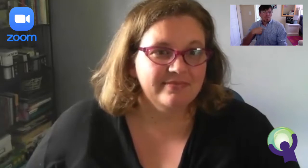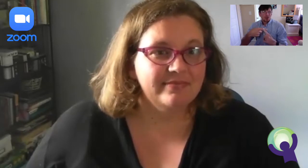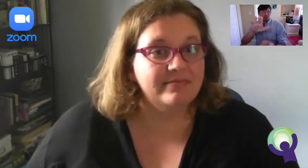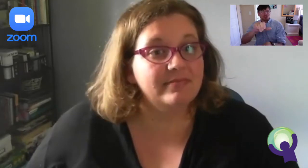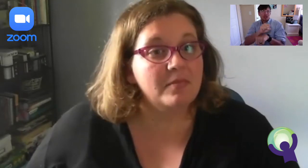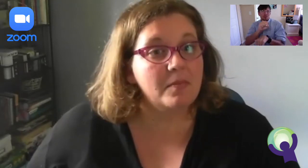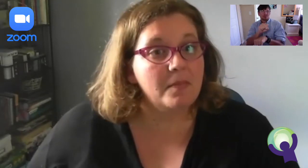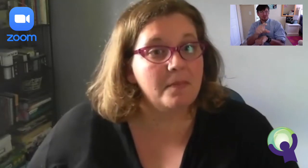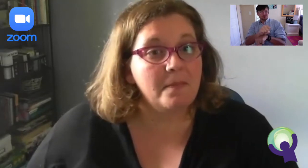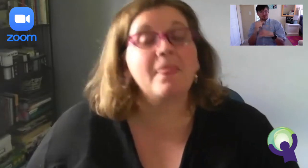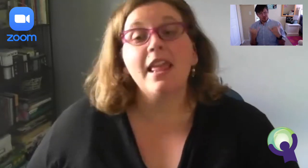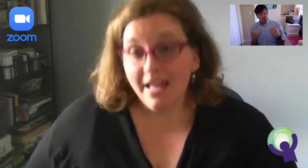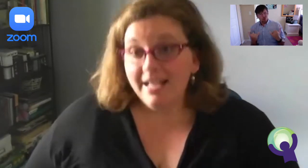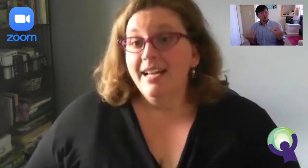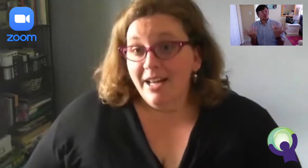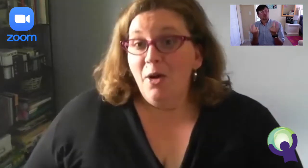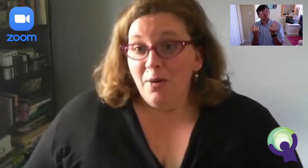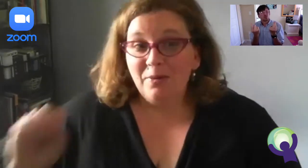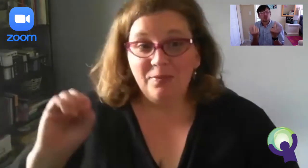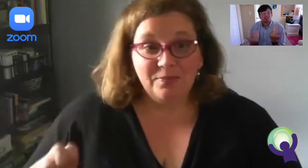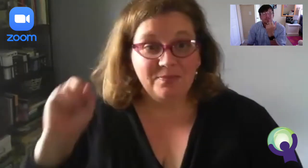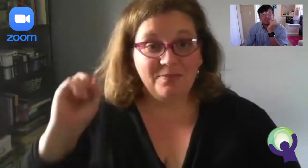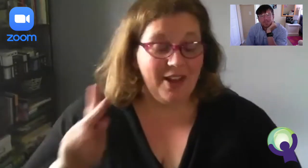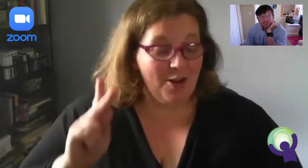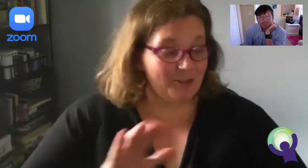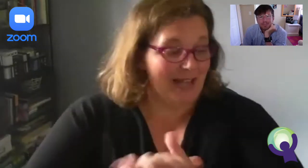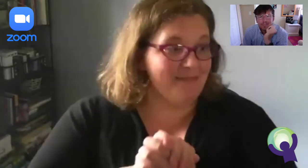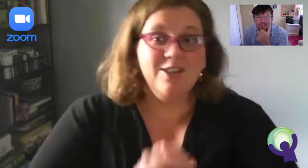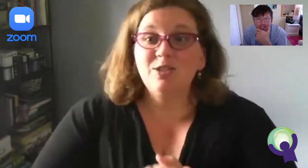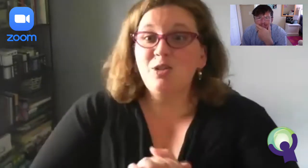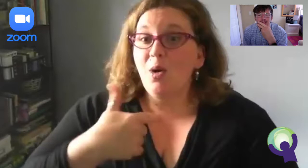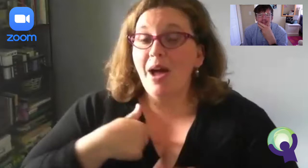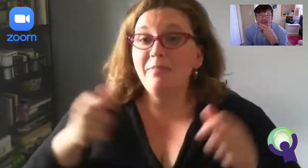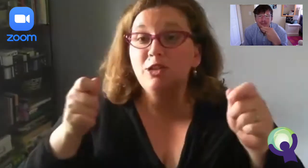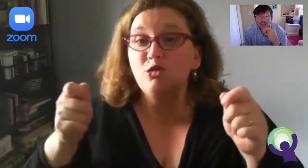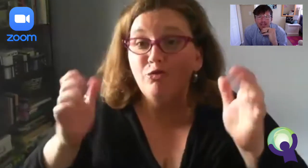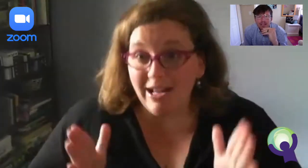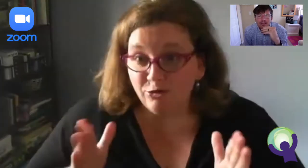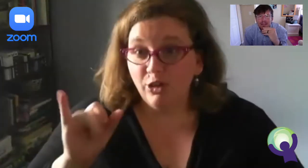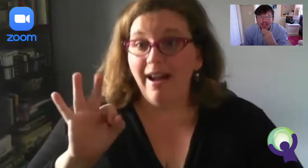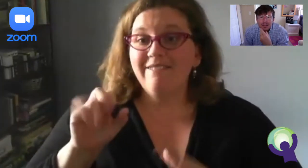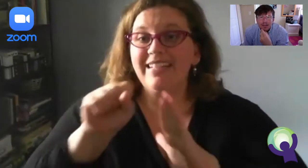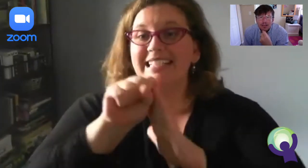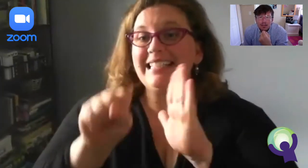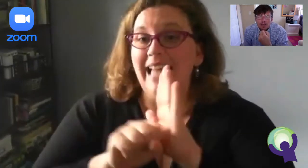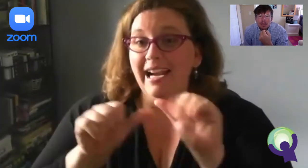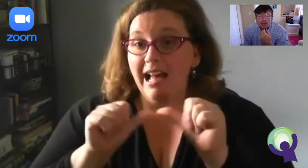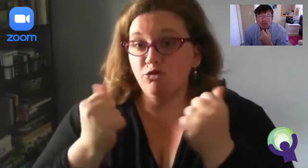Yeah, exactly. So tell us about your job.What are you doing today? What do you do for your job? So as I mentioned before